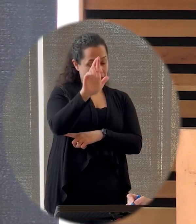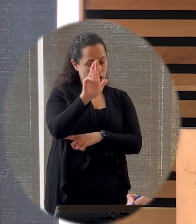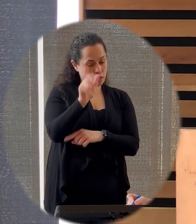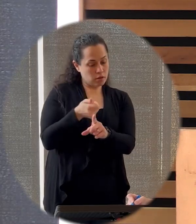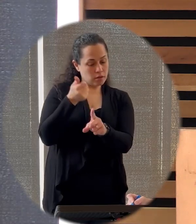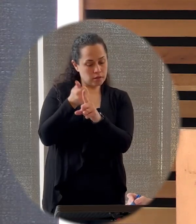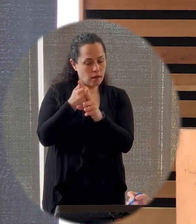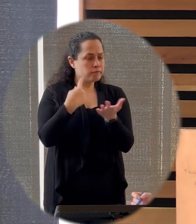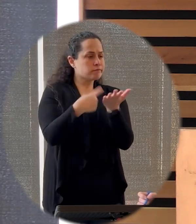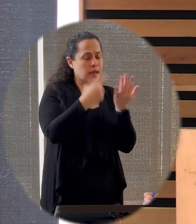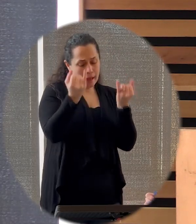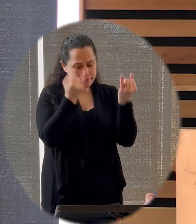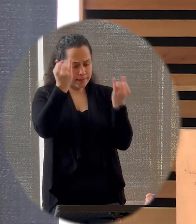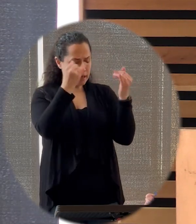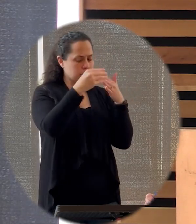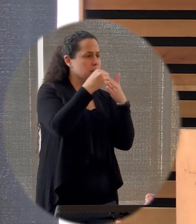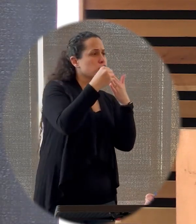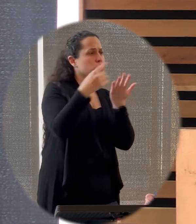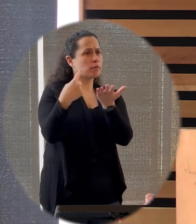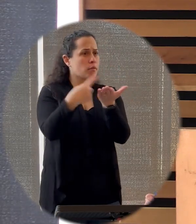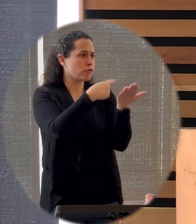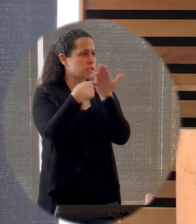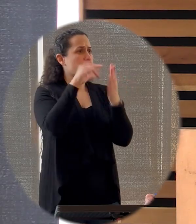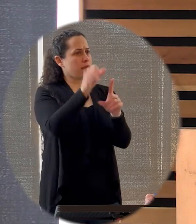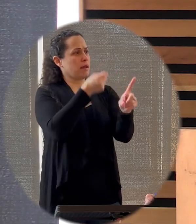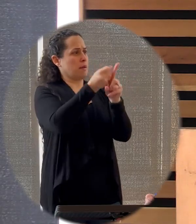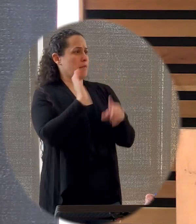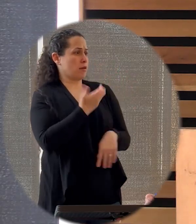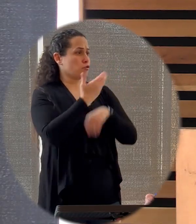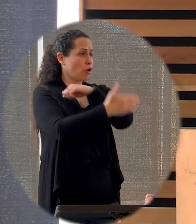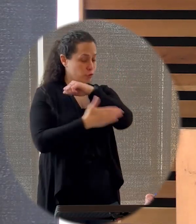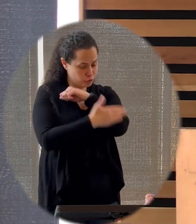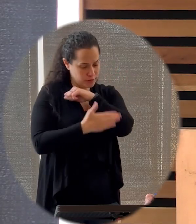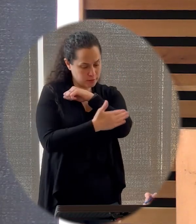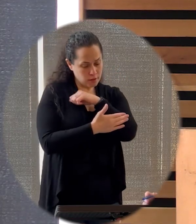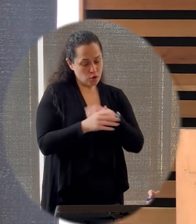future of industries and in turn the courage of our nation. We're thrilled to have Duncan